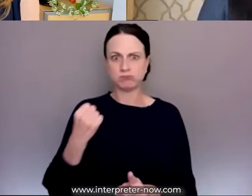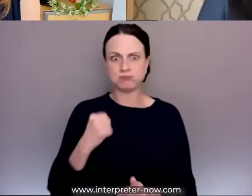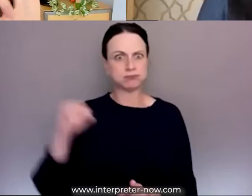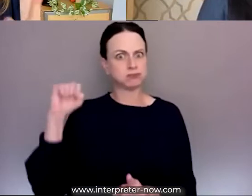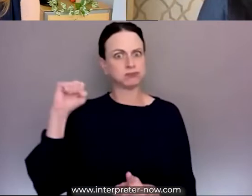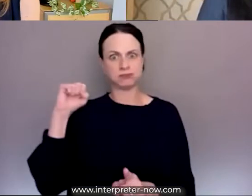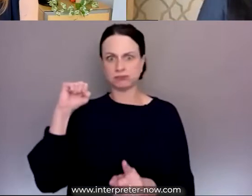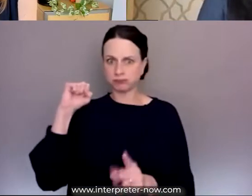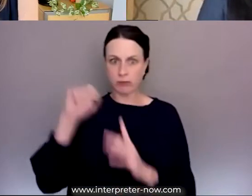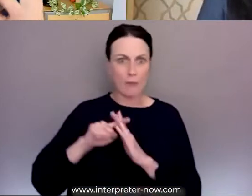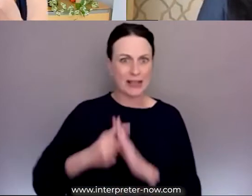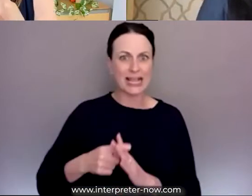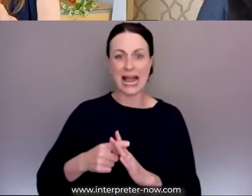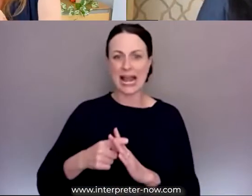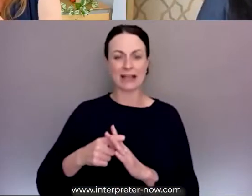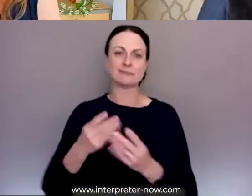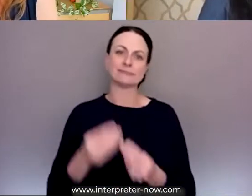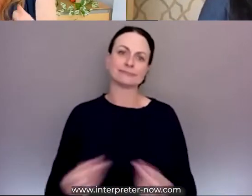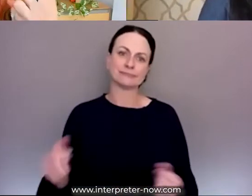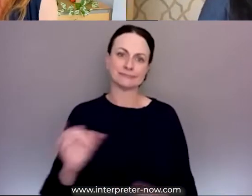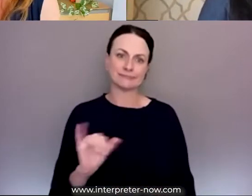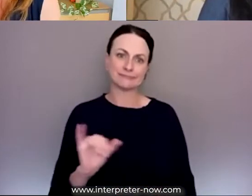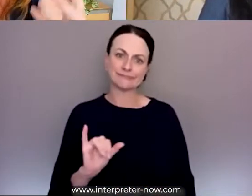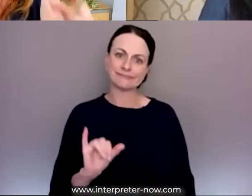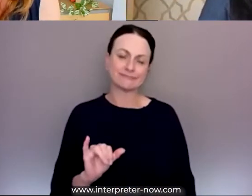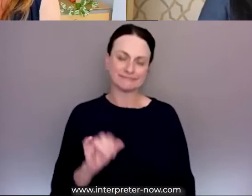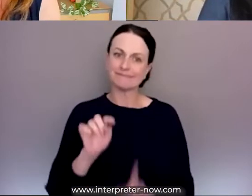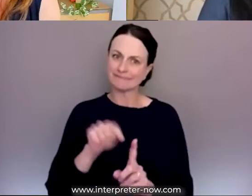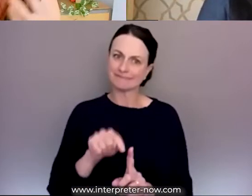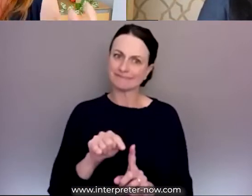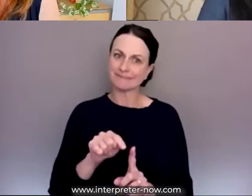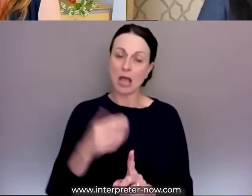and then it's slowly passed to is again, is that reminding ourselves.